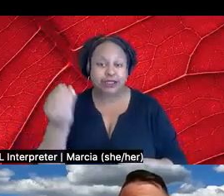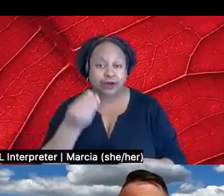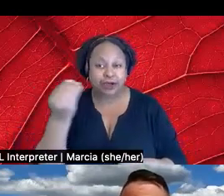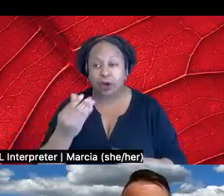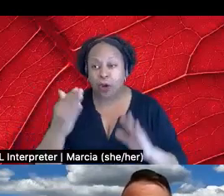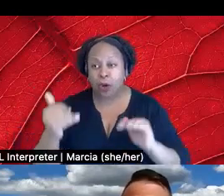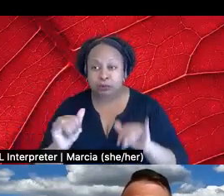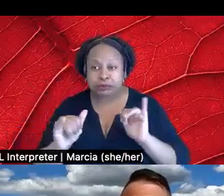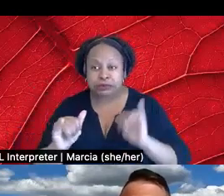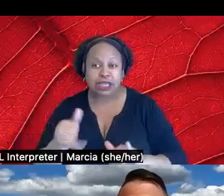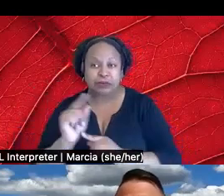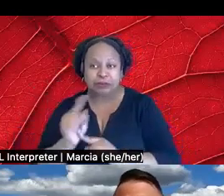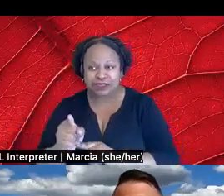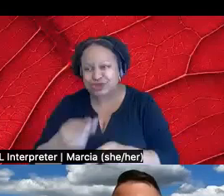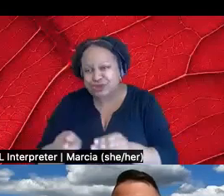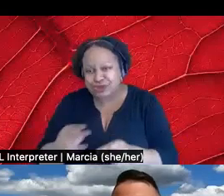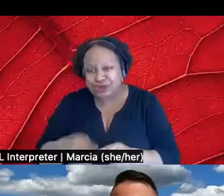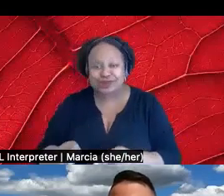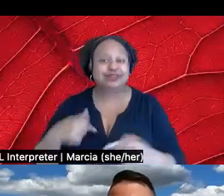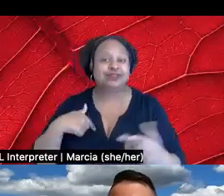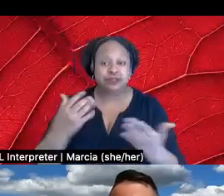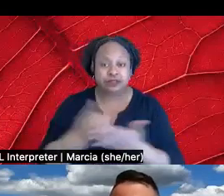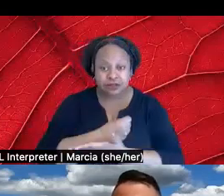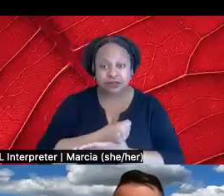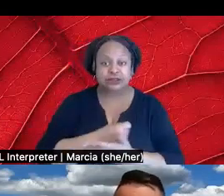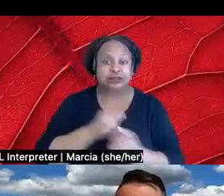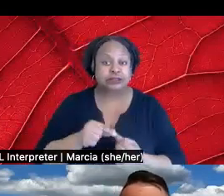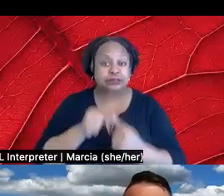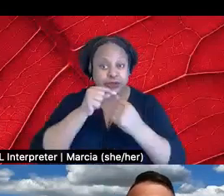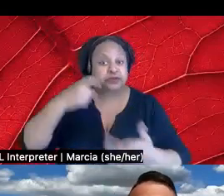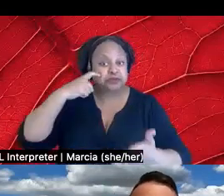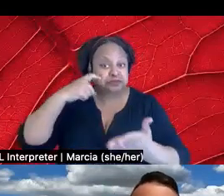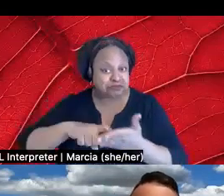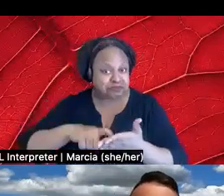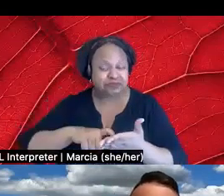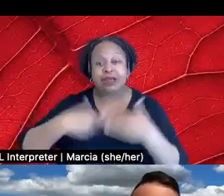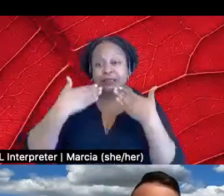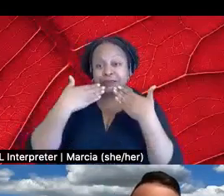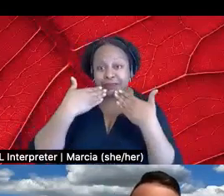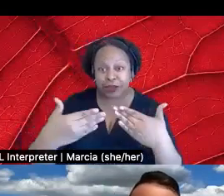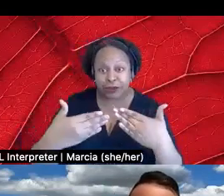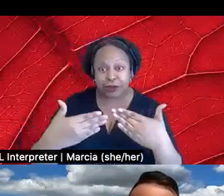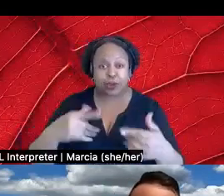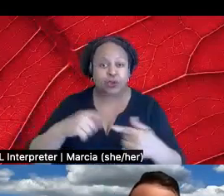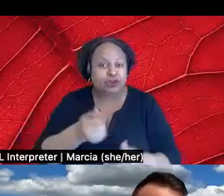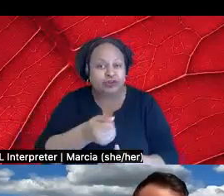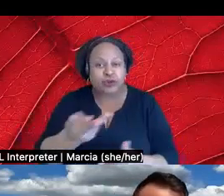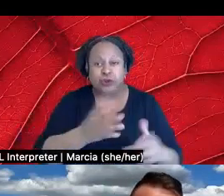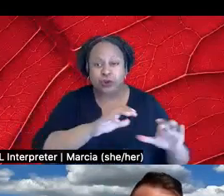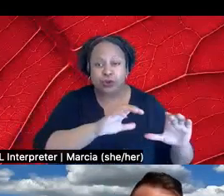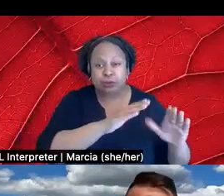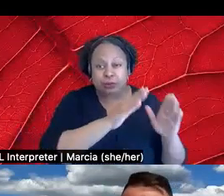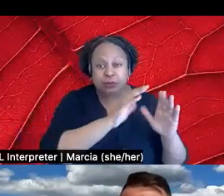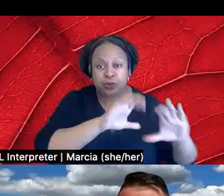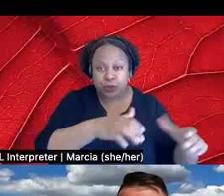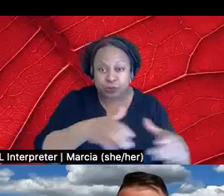I did want to convey a special note of thanks to several groups of individuals who made today happen.